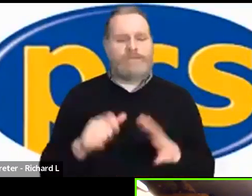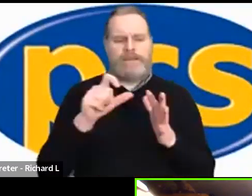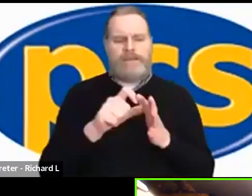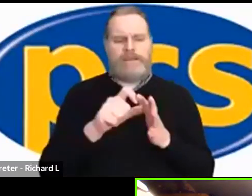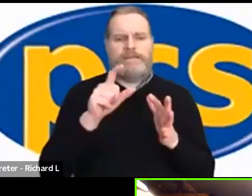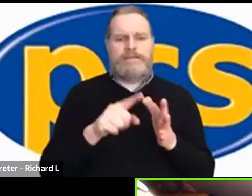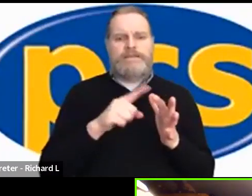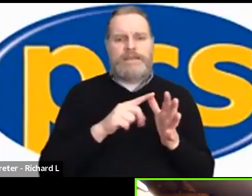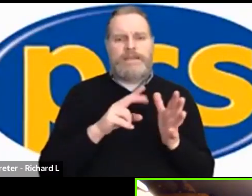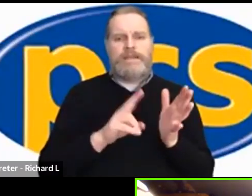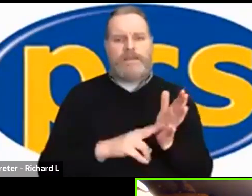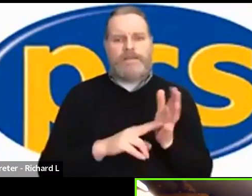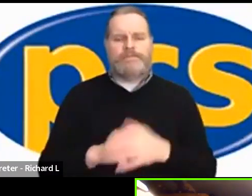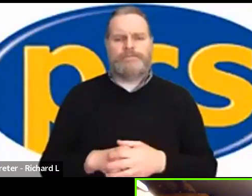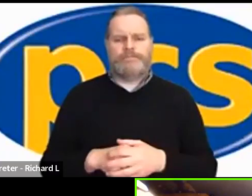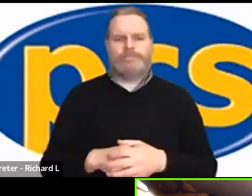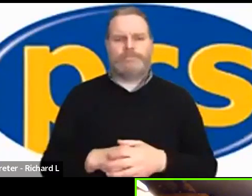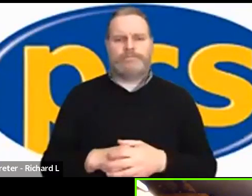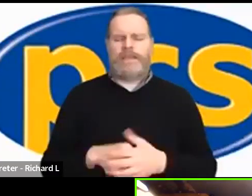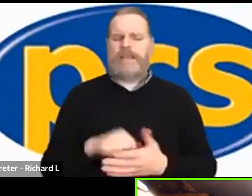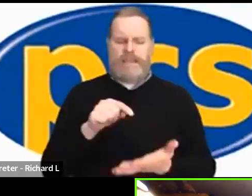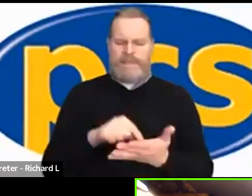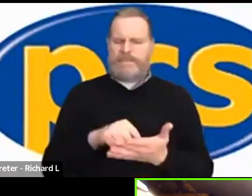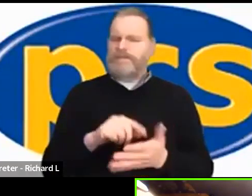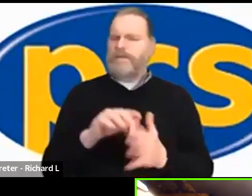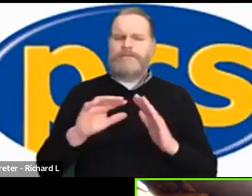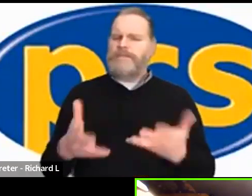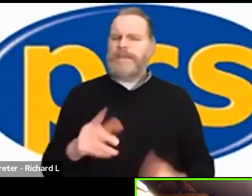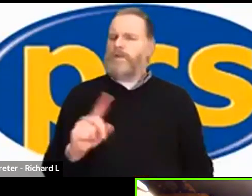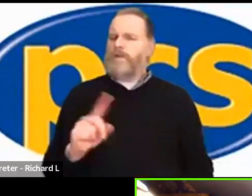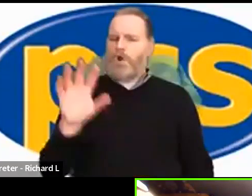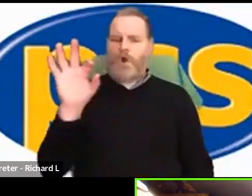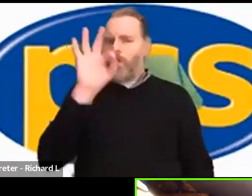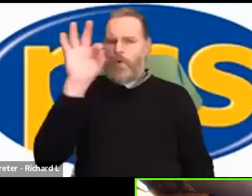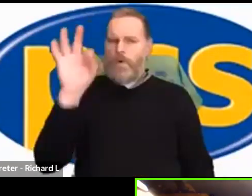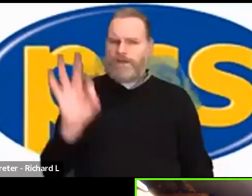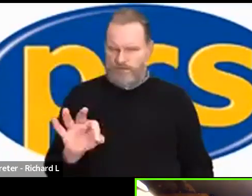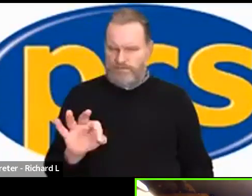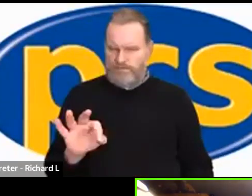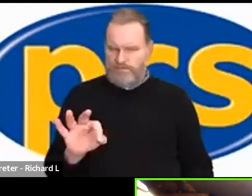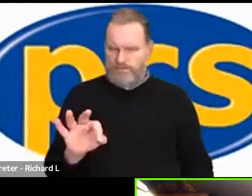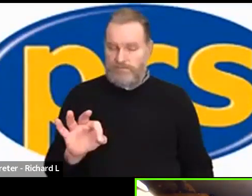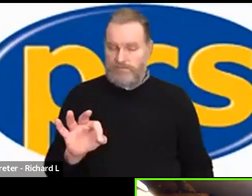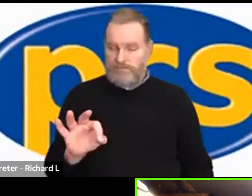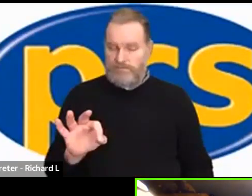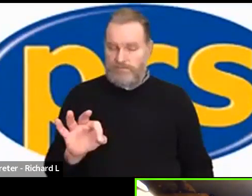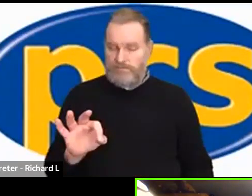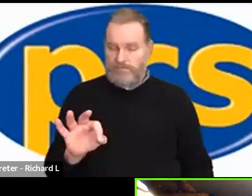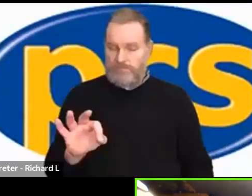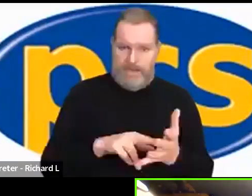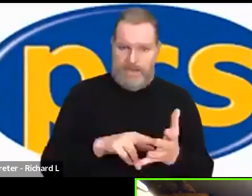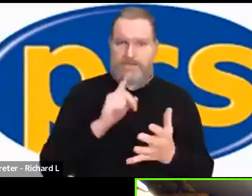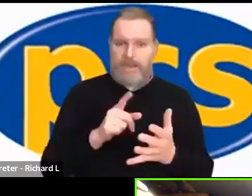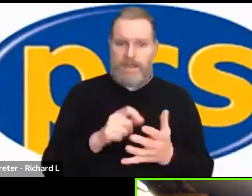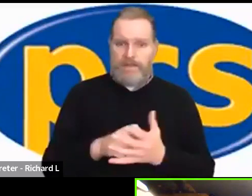Dean says we, and this isn't really a question. It's just a statement. I think it's just a statement. I think it's an important one. We need to get the message out need to get the message out